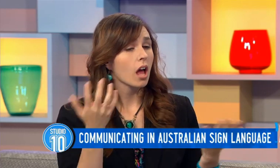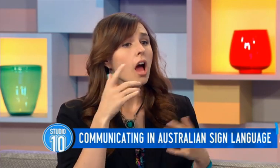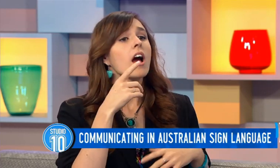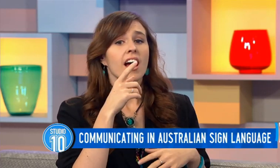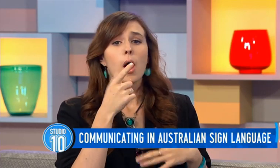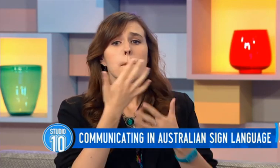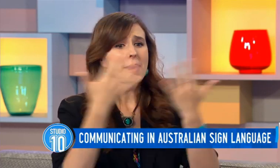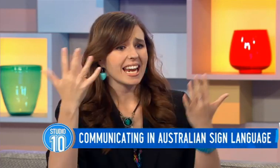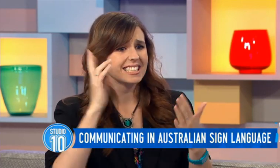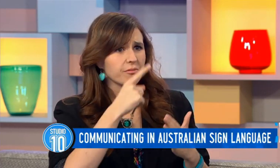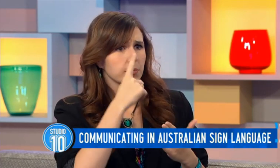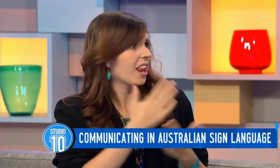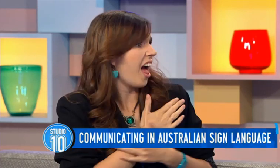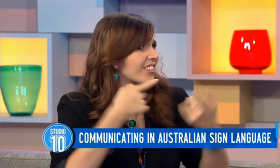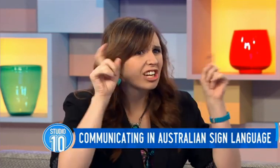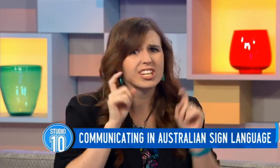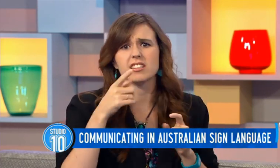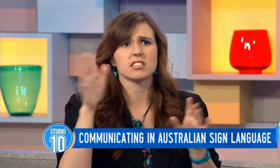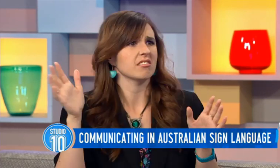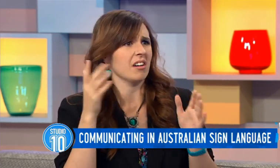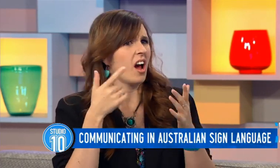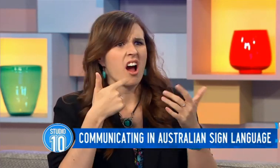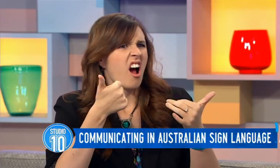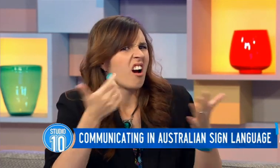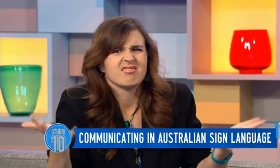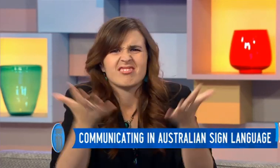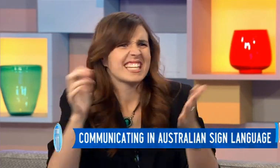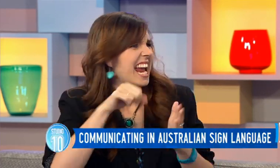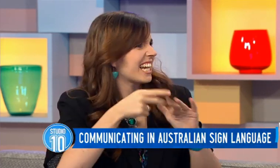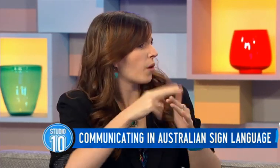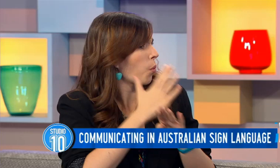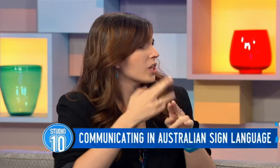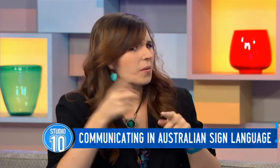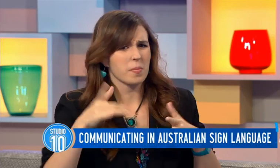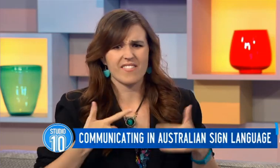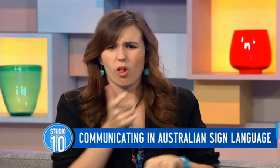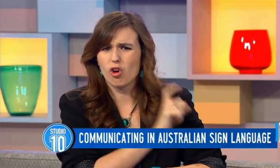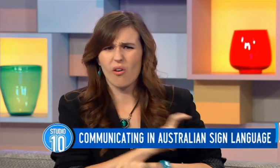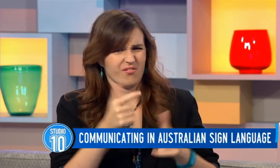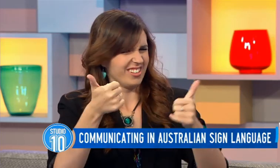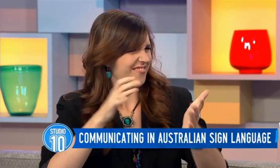Yeah exactly, many deaf people love having hearing aids and they use them a lot and I encourage them to do that if it works for them